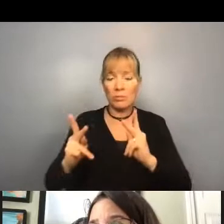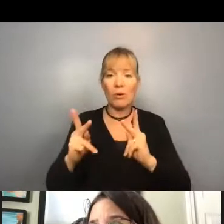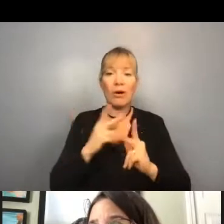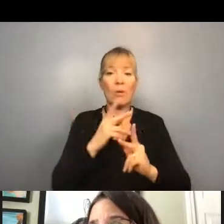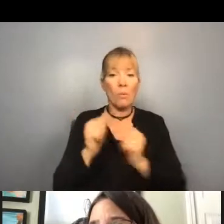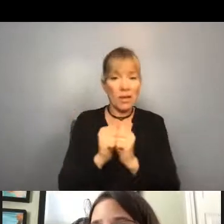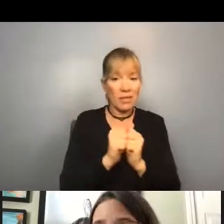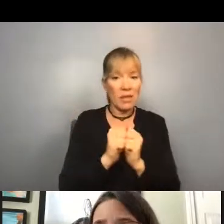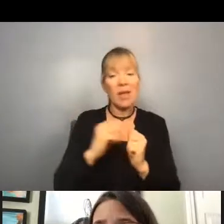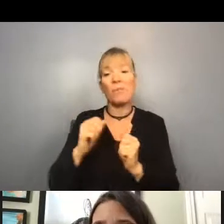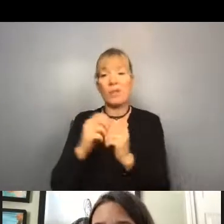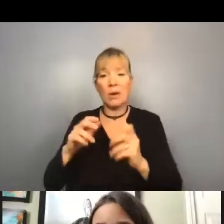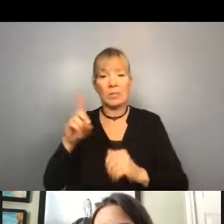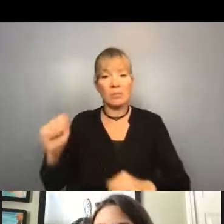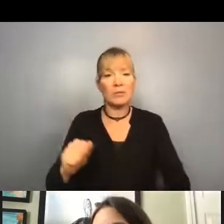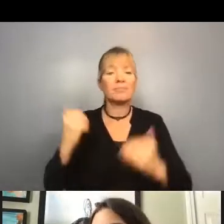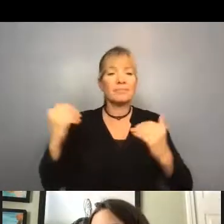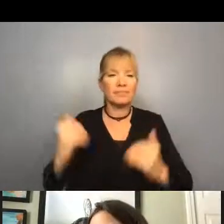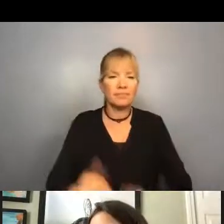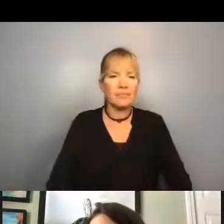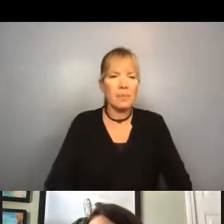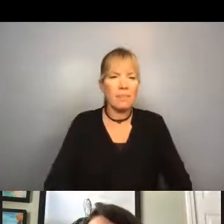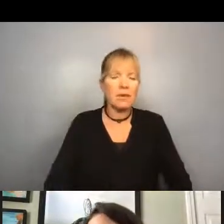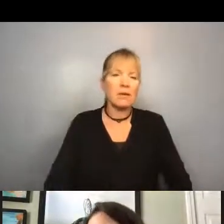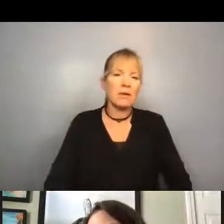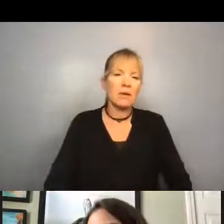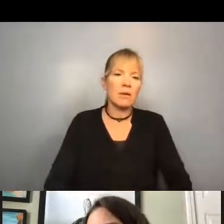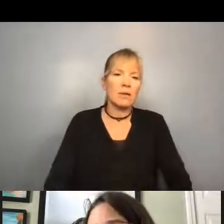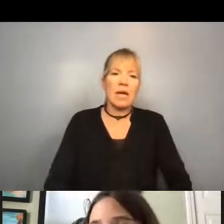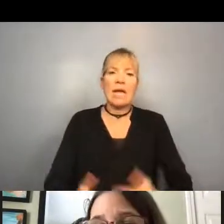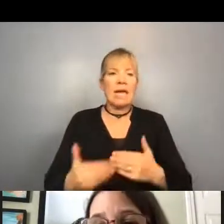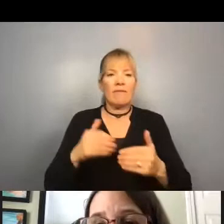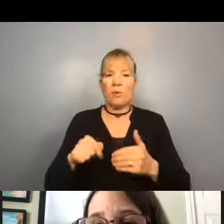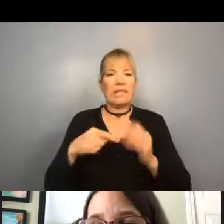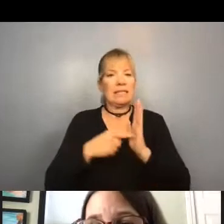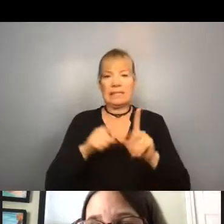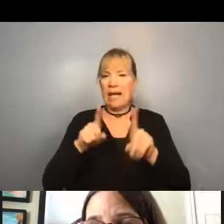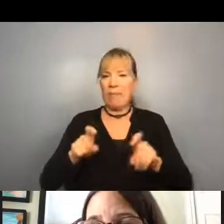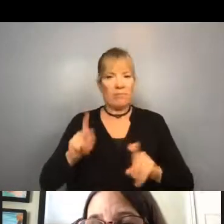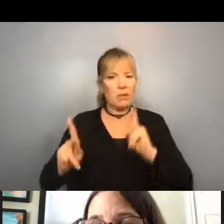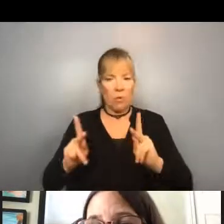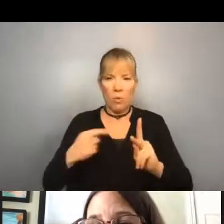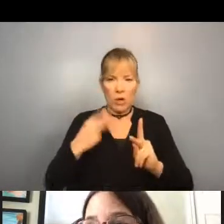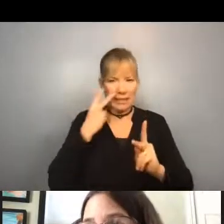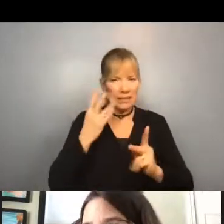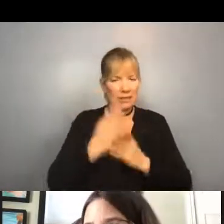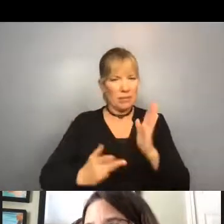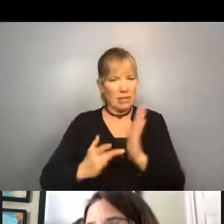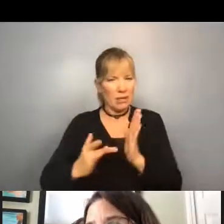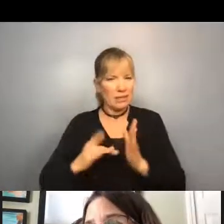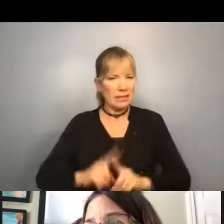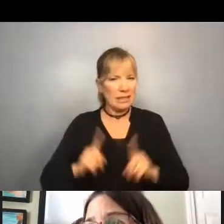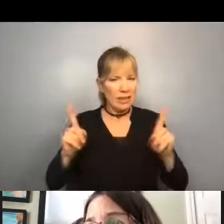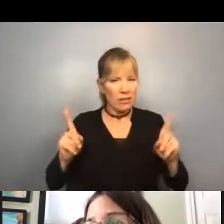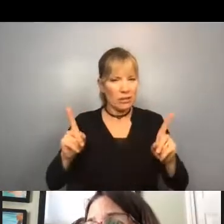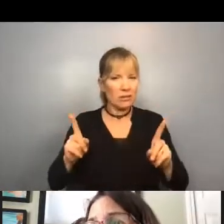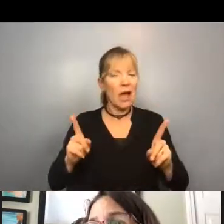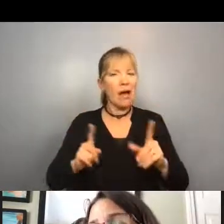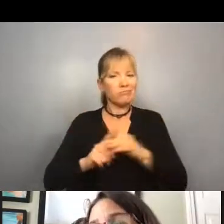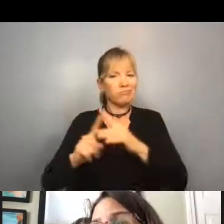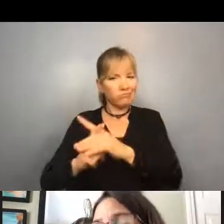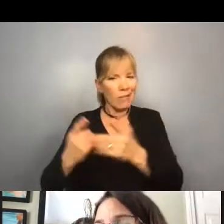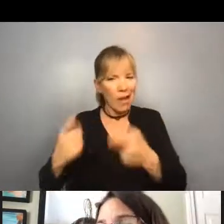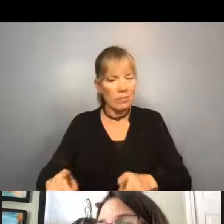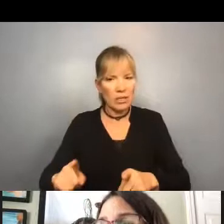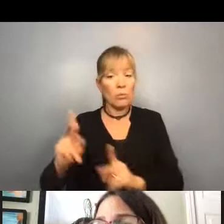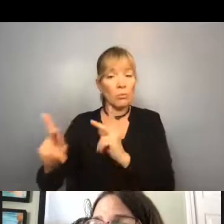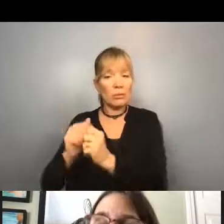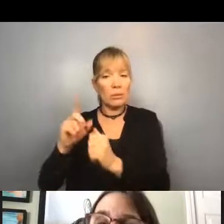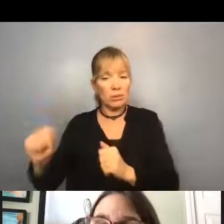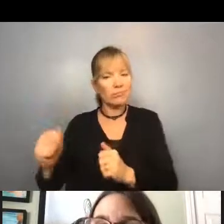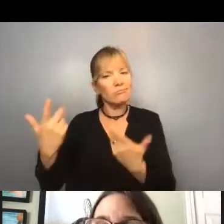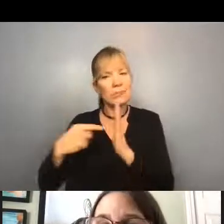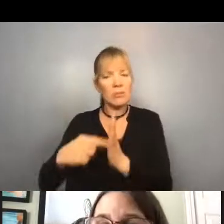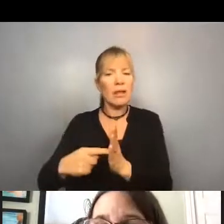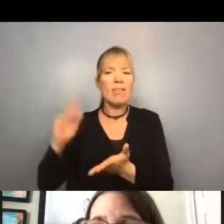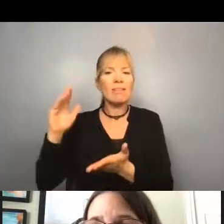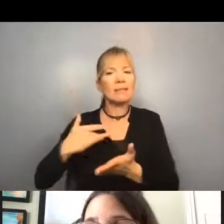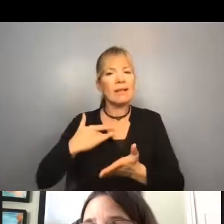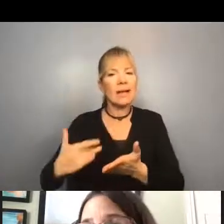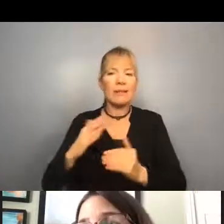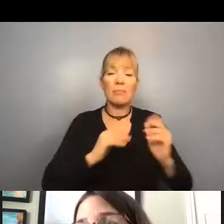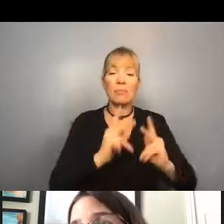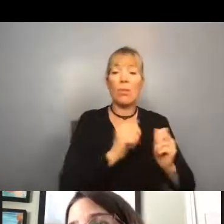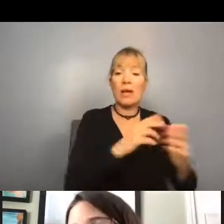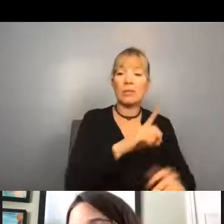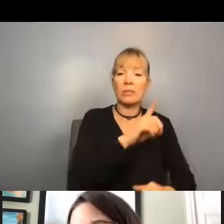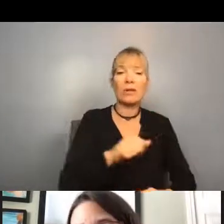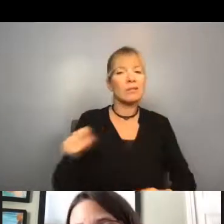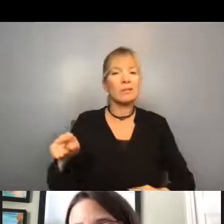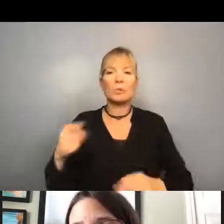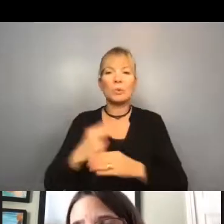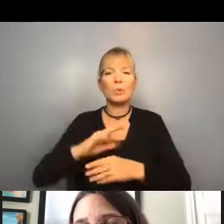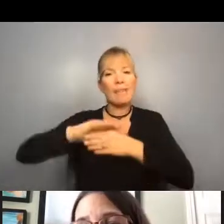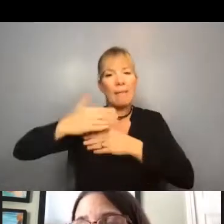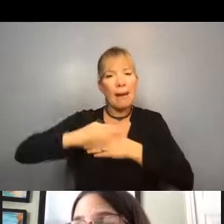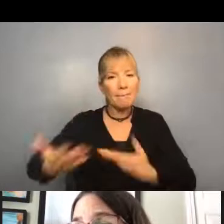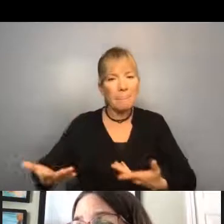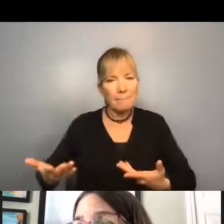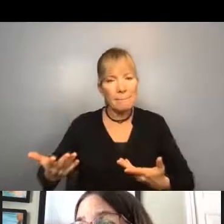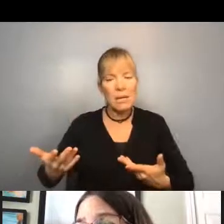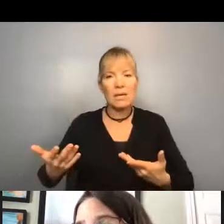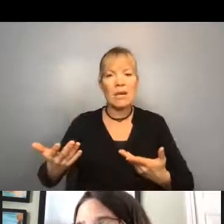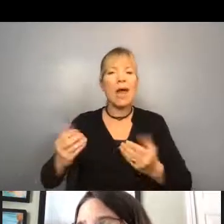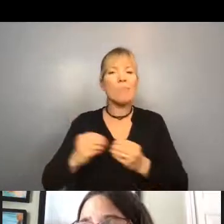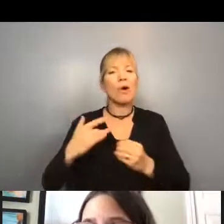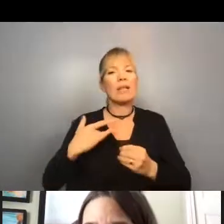people with and without disabilities. Next. So, even among this sample, we could see some technological differences emerge. So, people with disabilities, for example, were less likely than people without disabilities to use a laptop and were more likely to use a